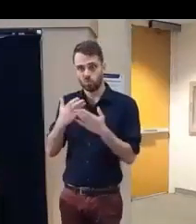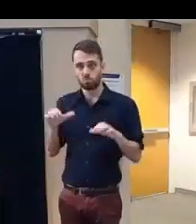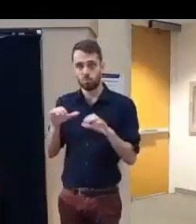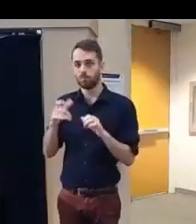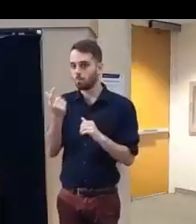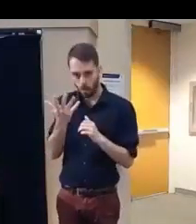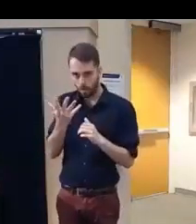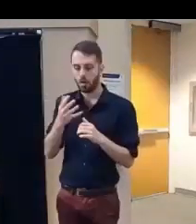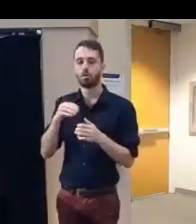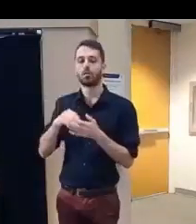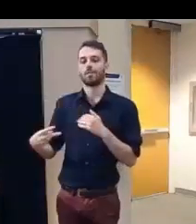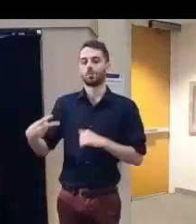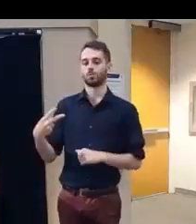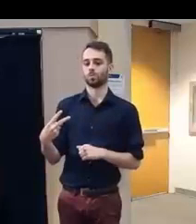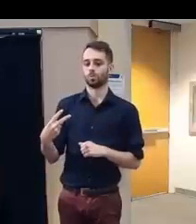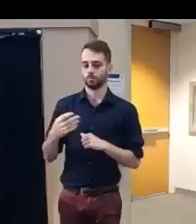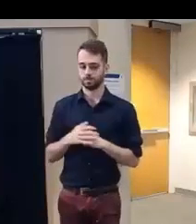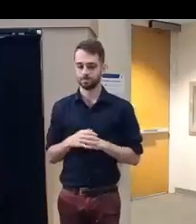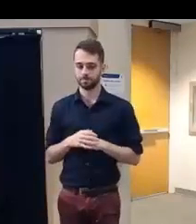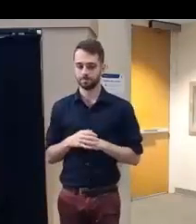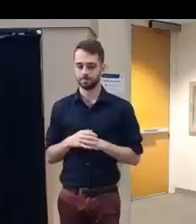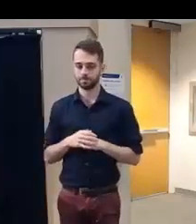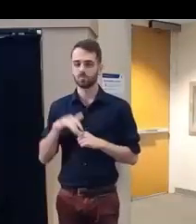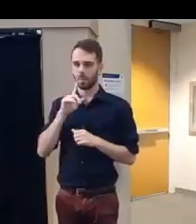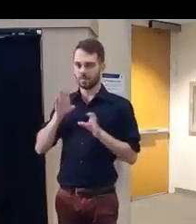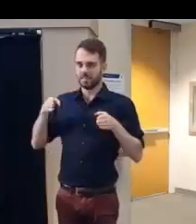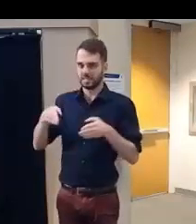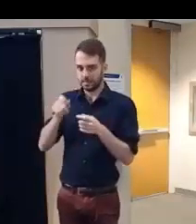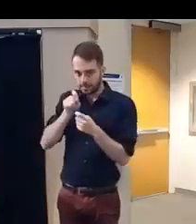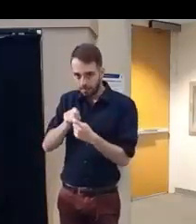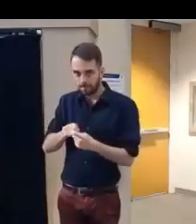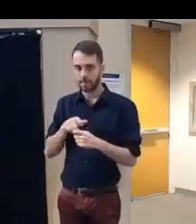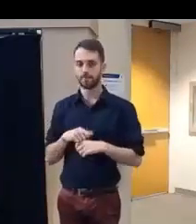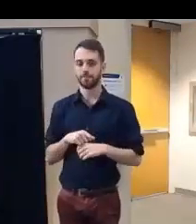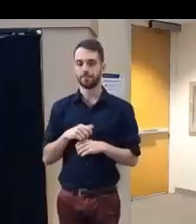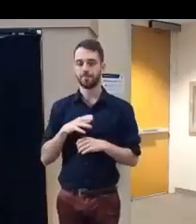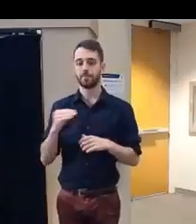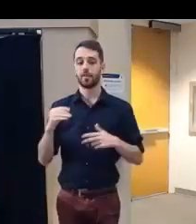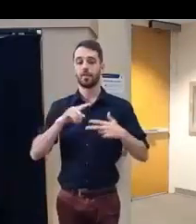um so the specificity of comments and then the last domain is the usefulness to the trainee a lot